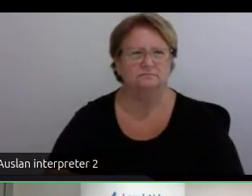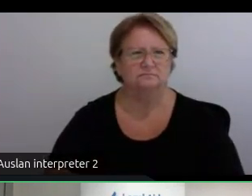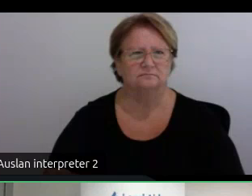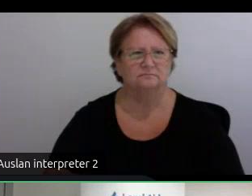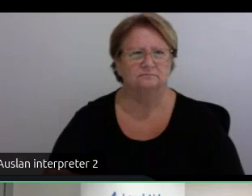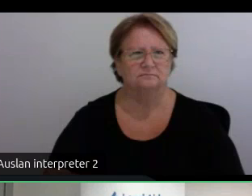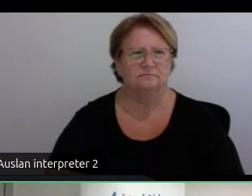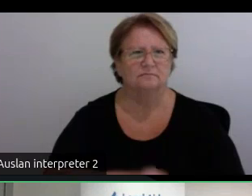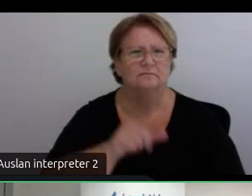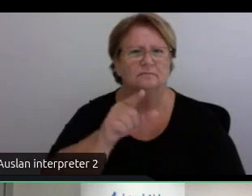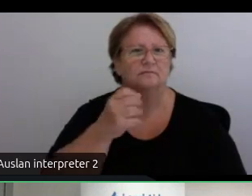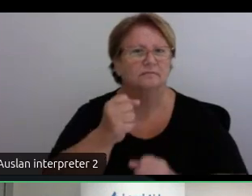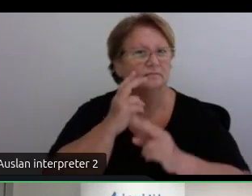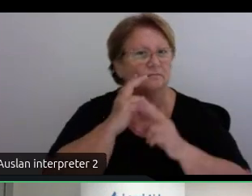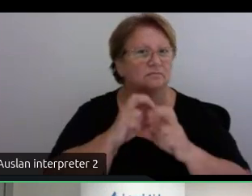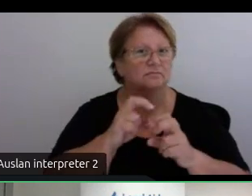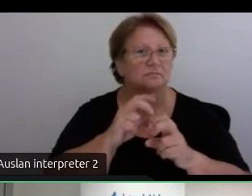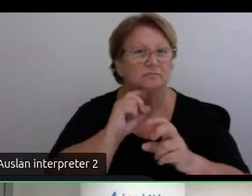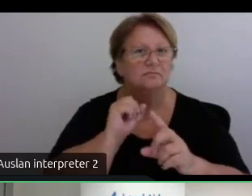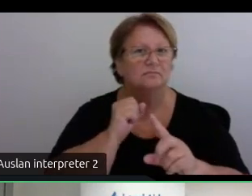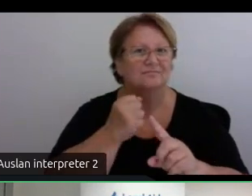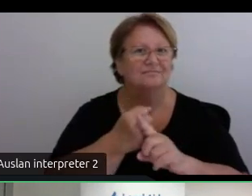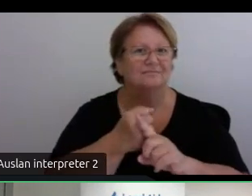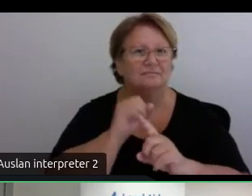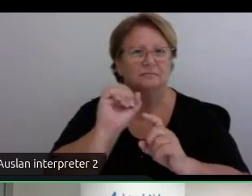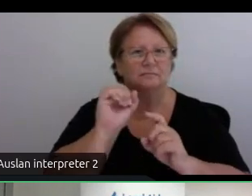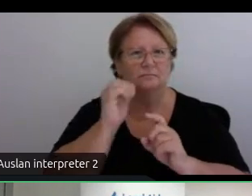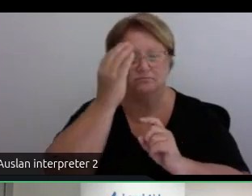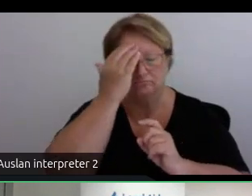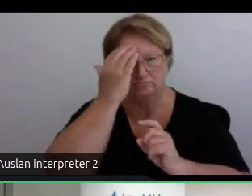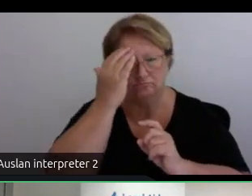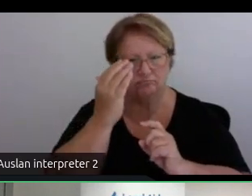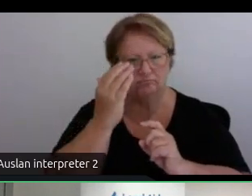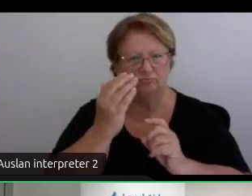want to get too geeky about it, but there's been research that it affects your prefrontal cortex,